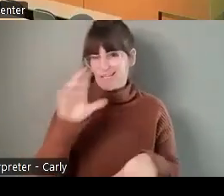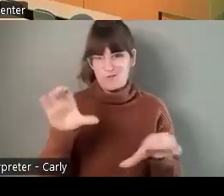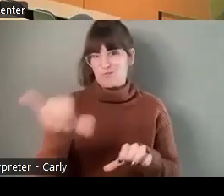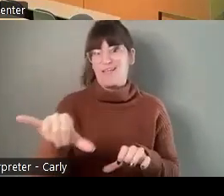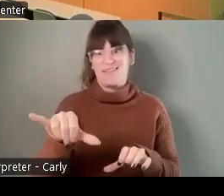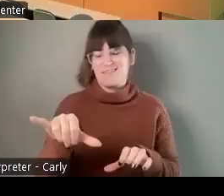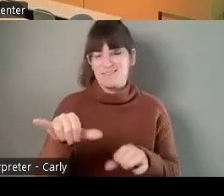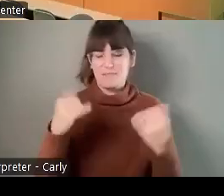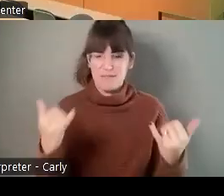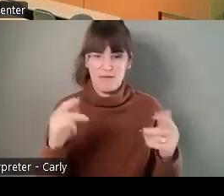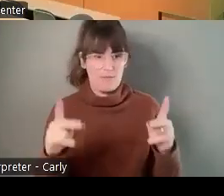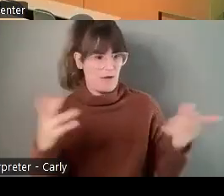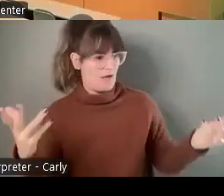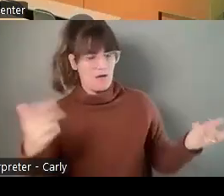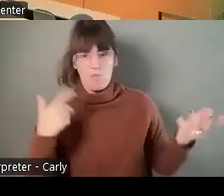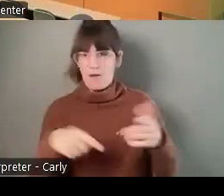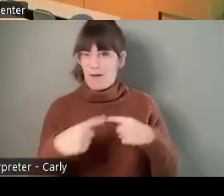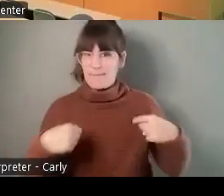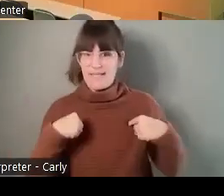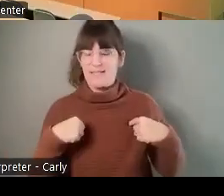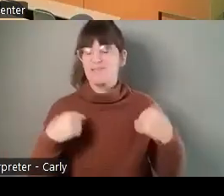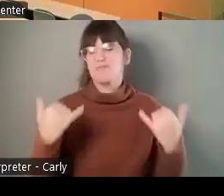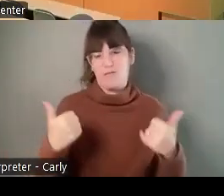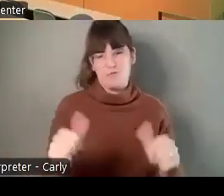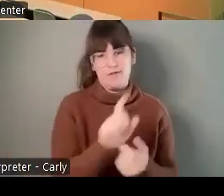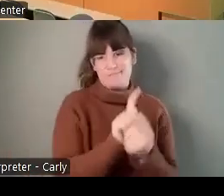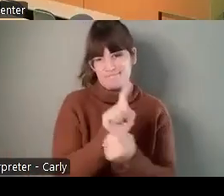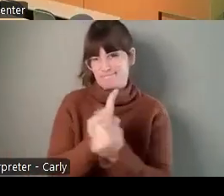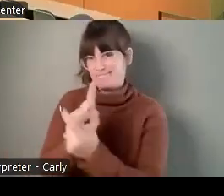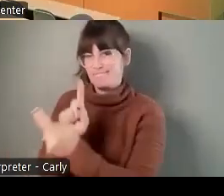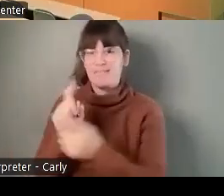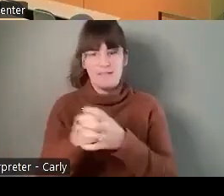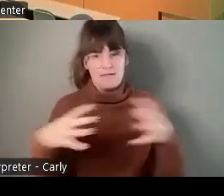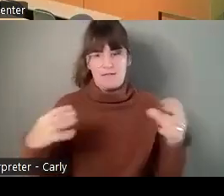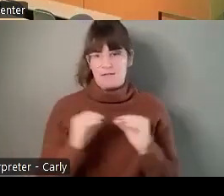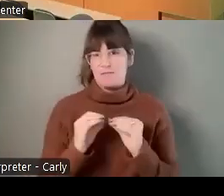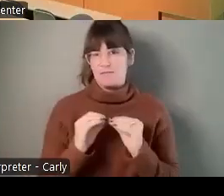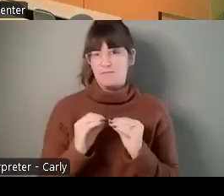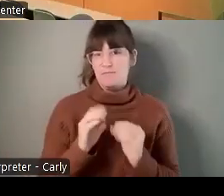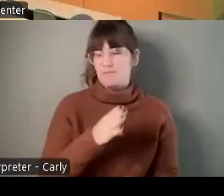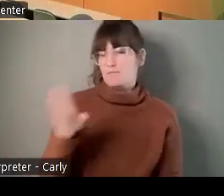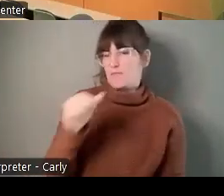what about me what about you know so we really do try to expand it and we've actually um the the NSP